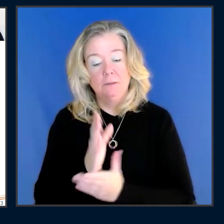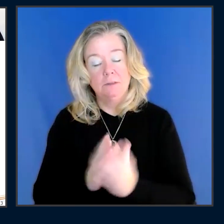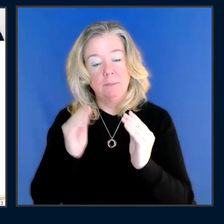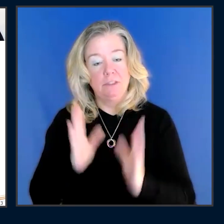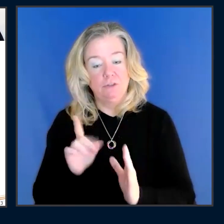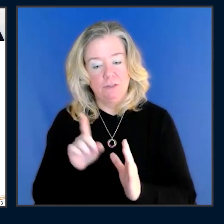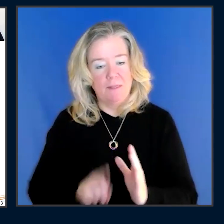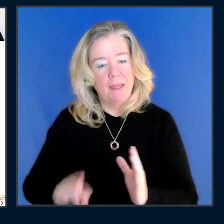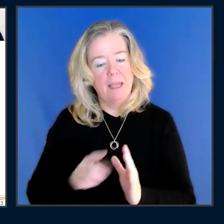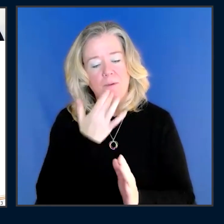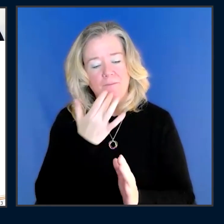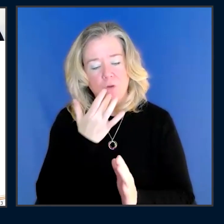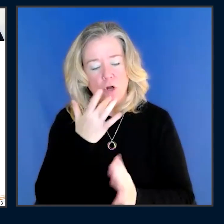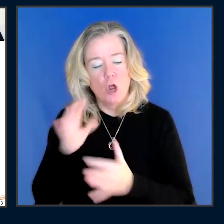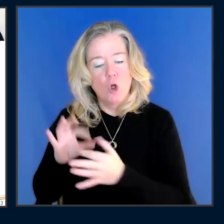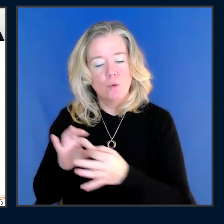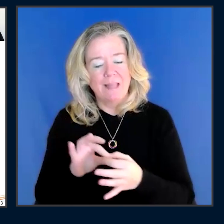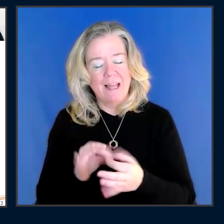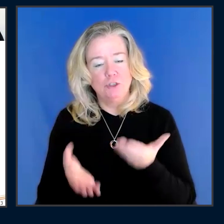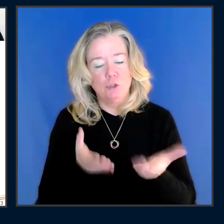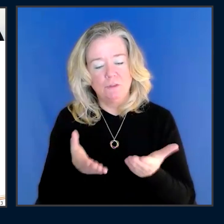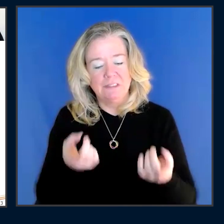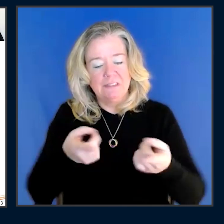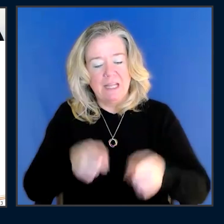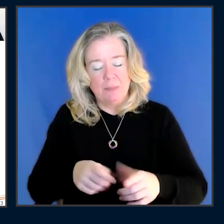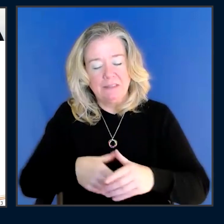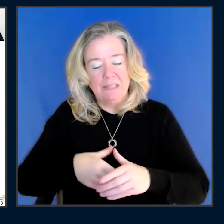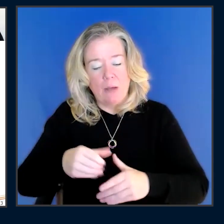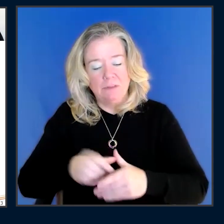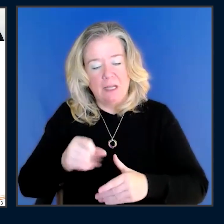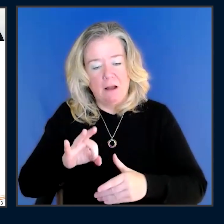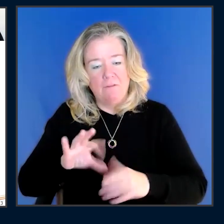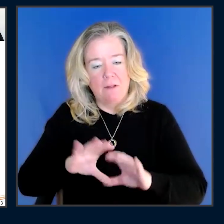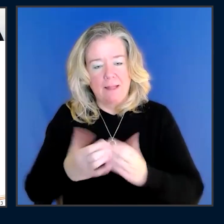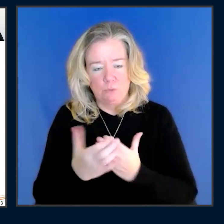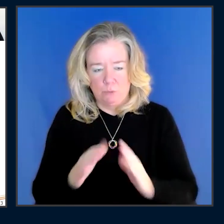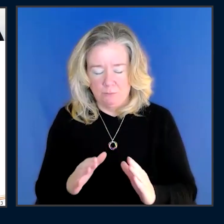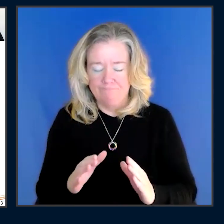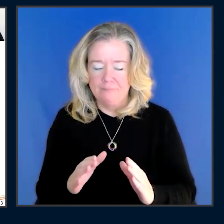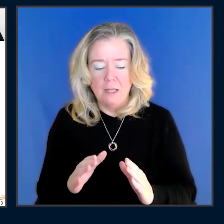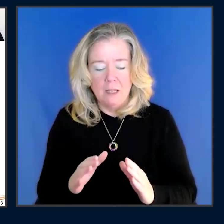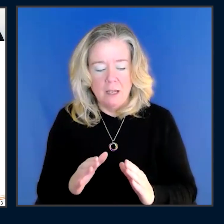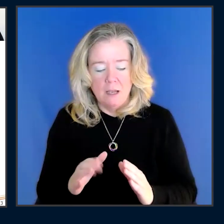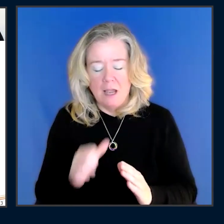Some teachers prefer that related services take place outside of the classroom.